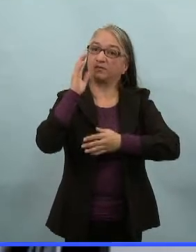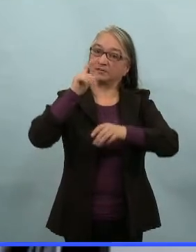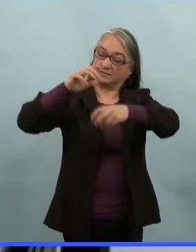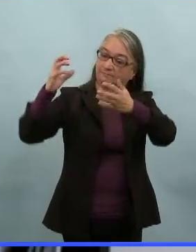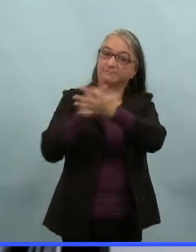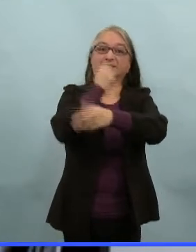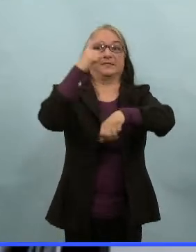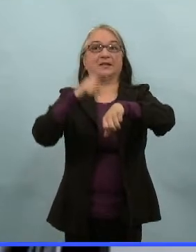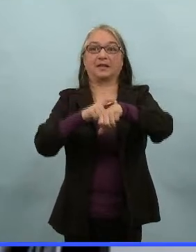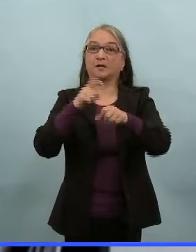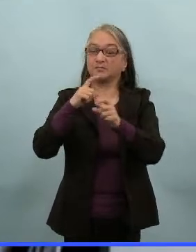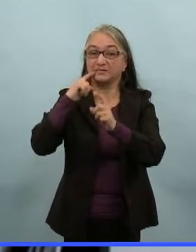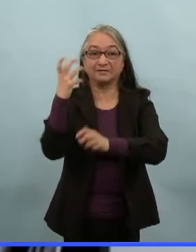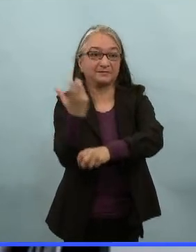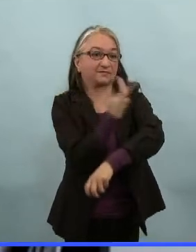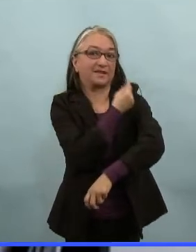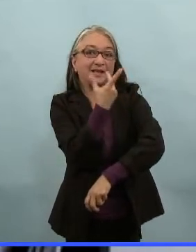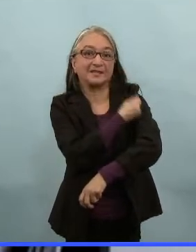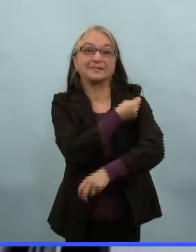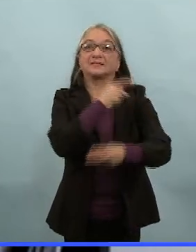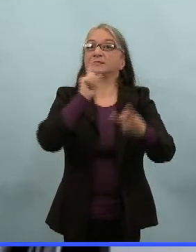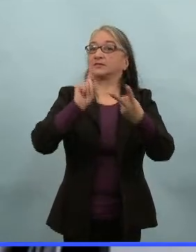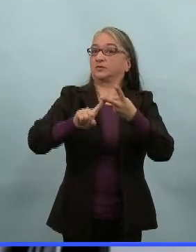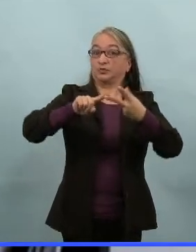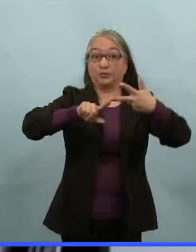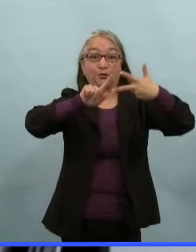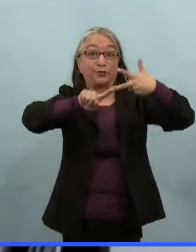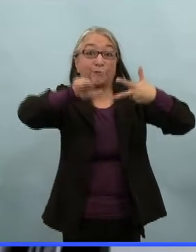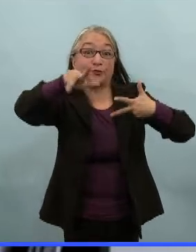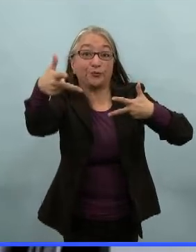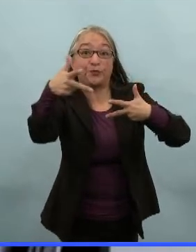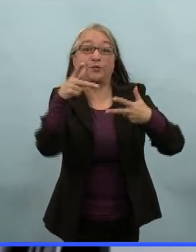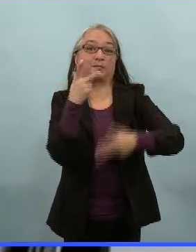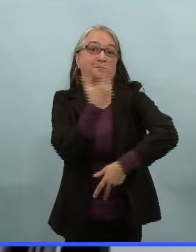and including your booster doses over the holidays some of you made arrangements for